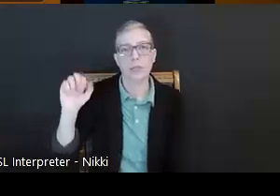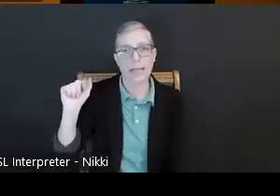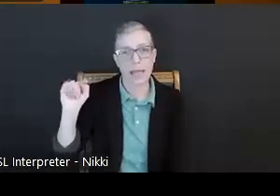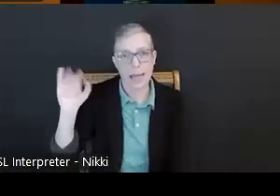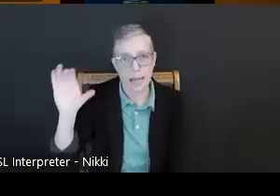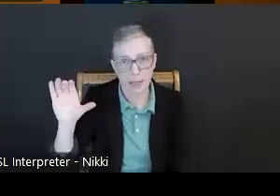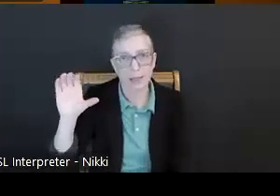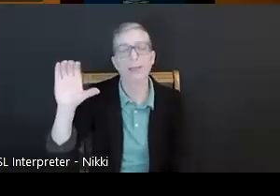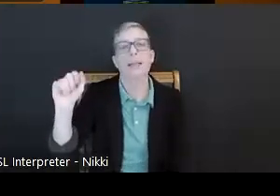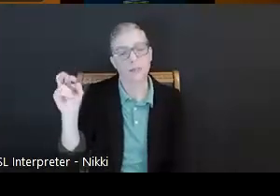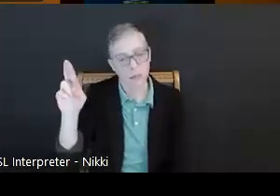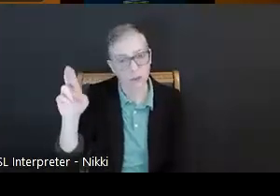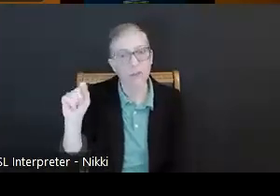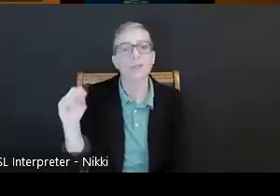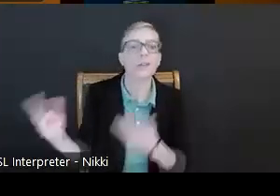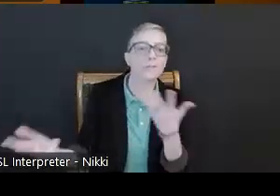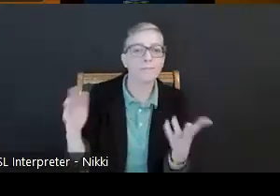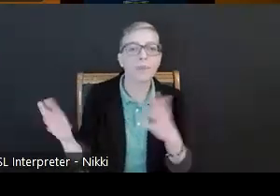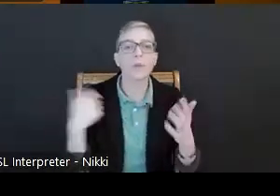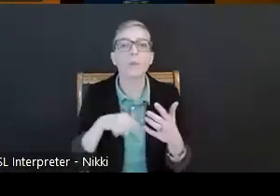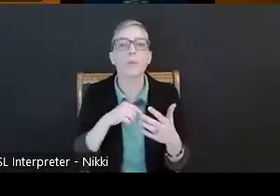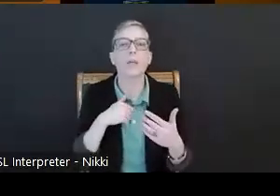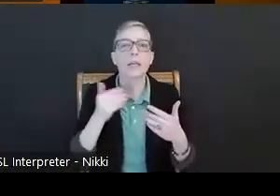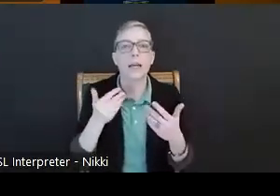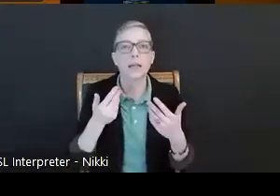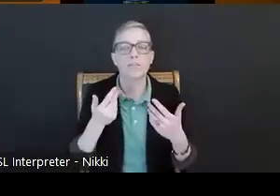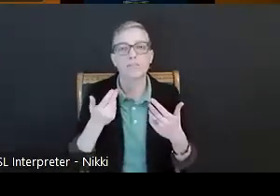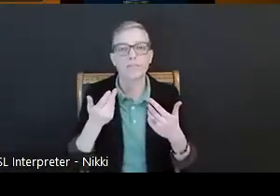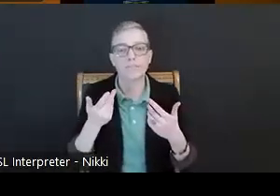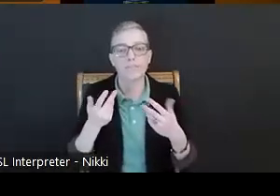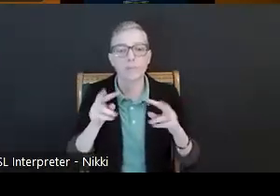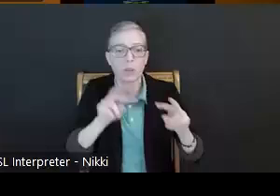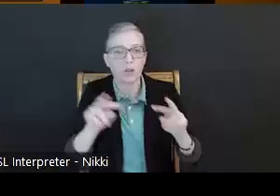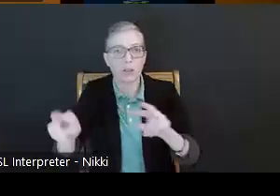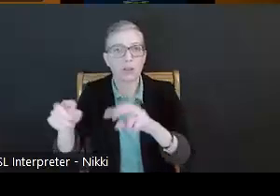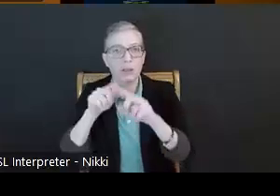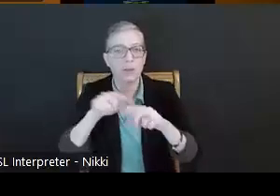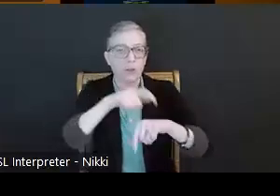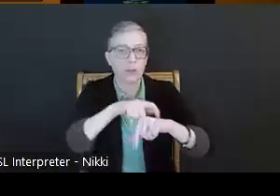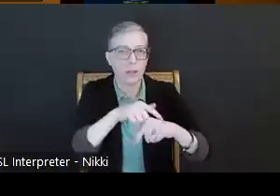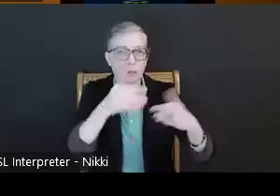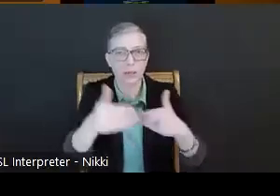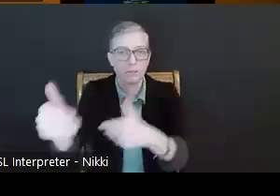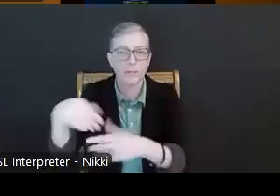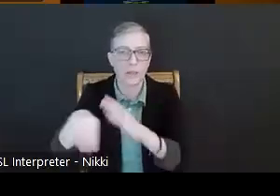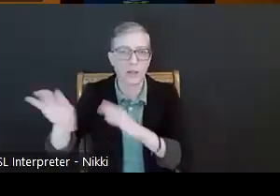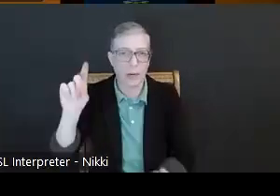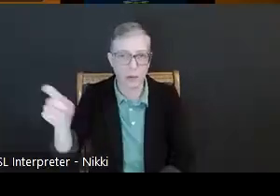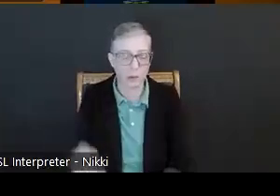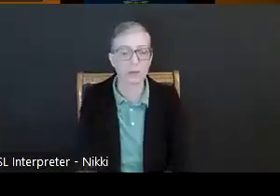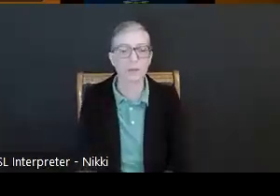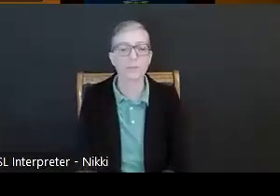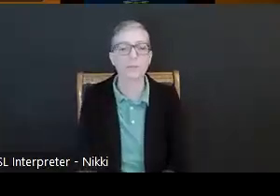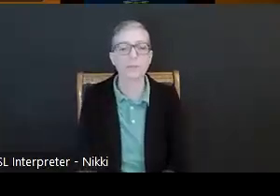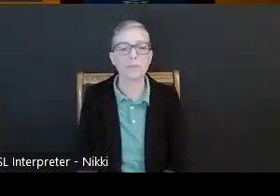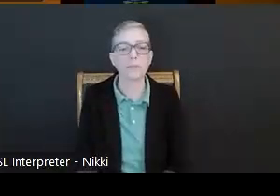time points in their diagnosis um and then we did also have uh a differences in dietic relationship